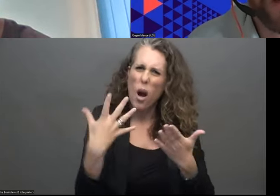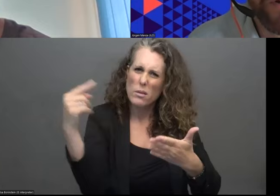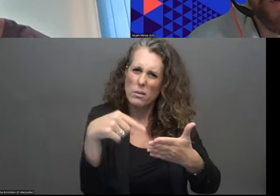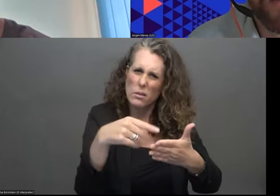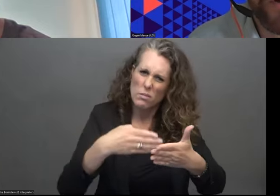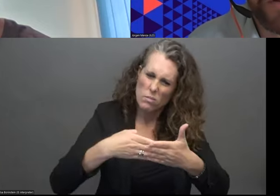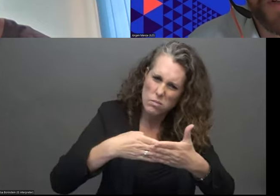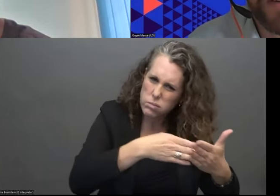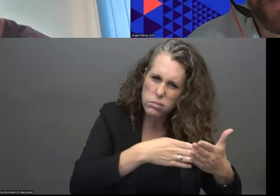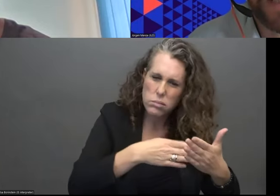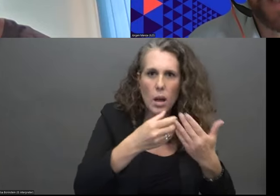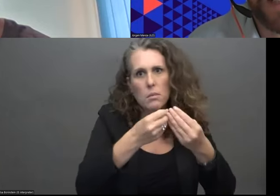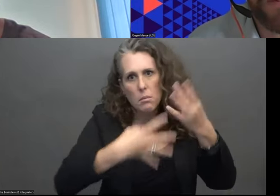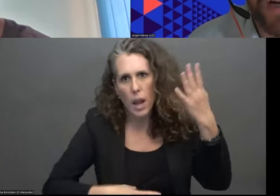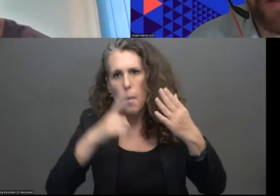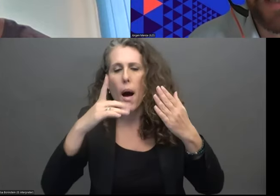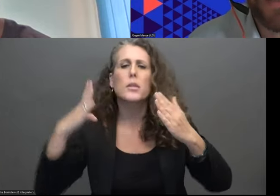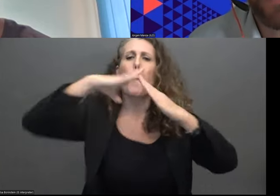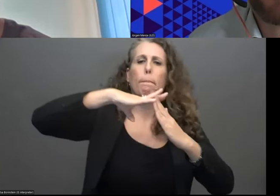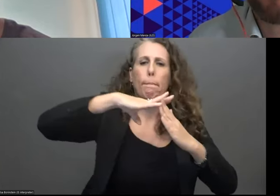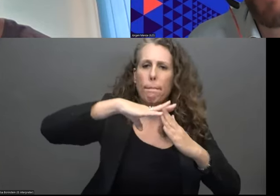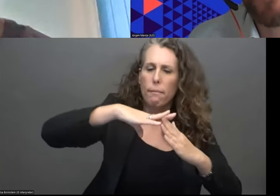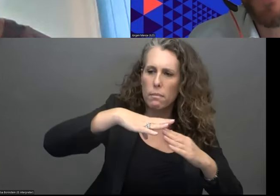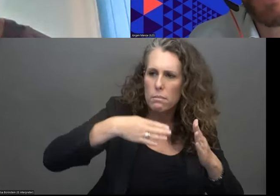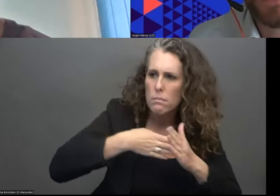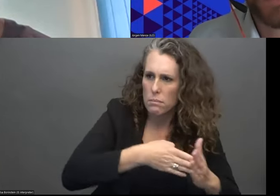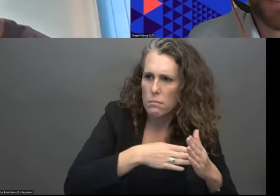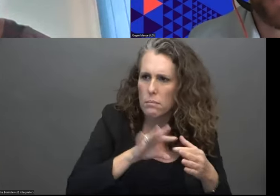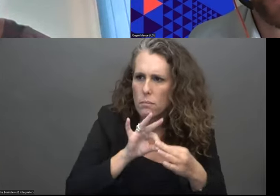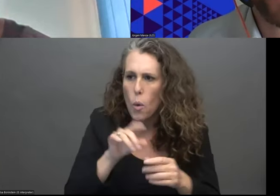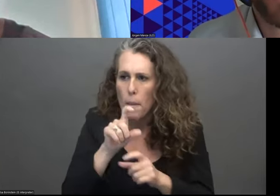for the employment of persons with disabilities in the private for profit sector, you have